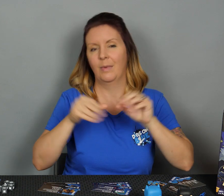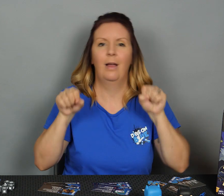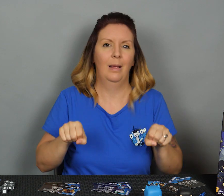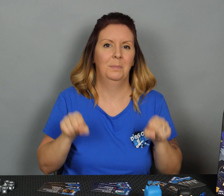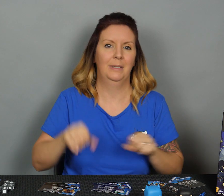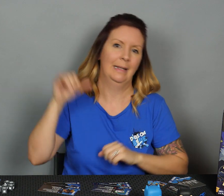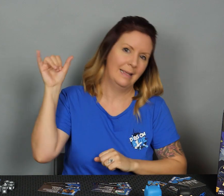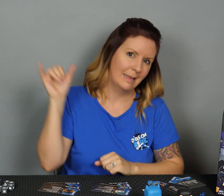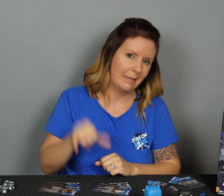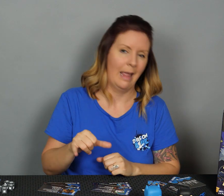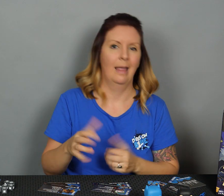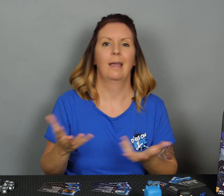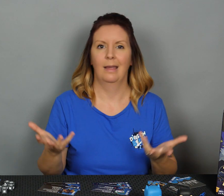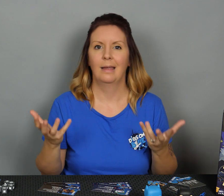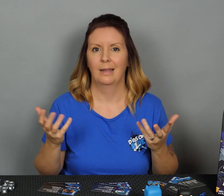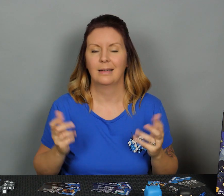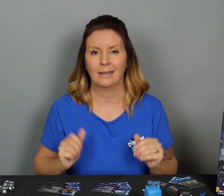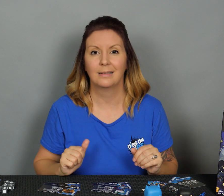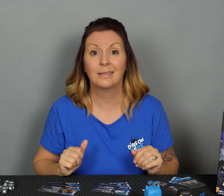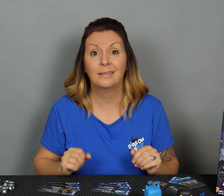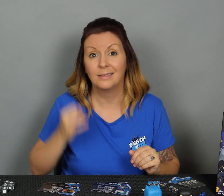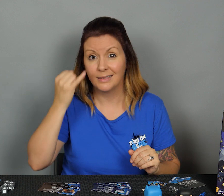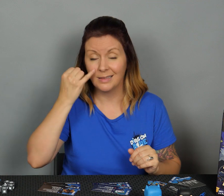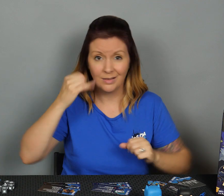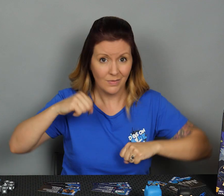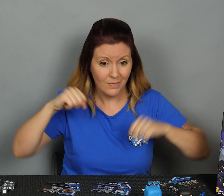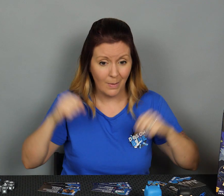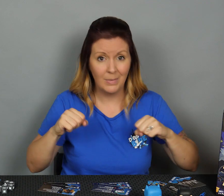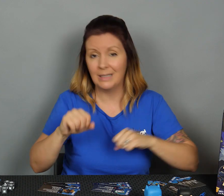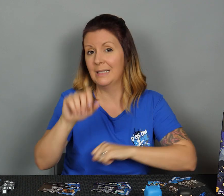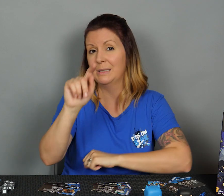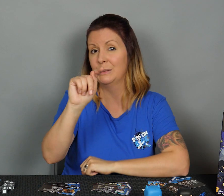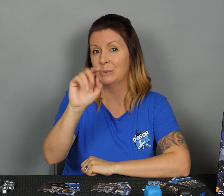Place it on the numbered space matching the ability’s number.